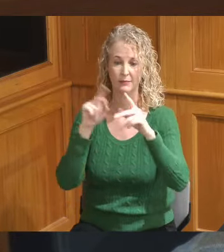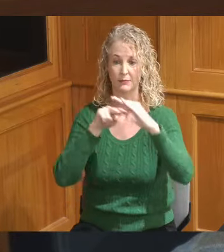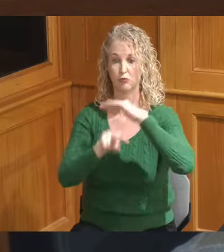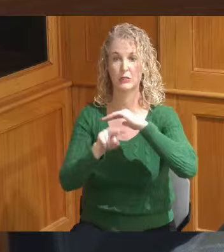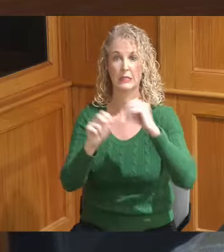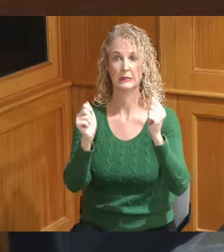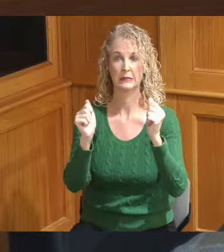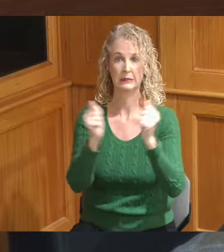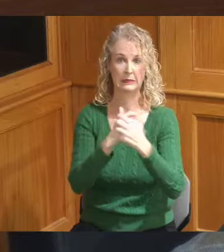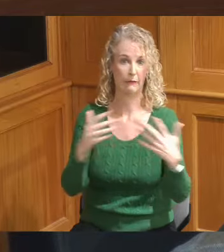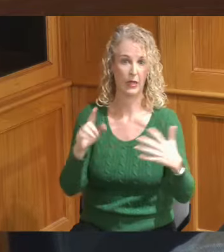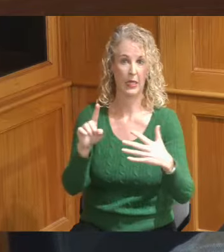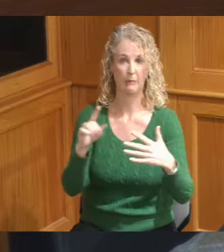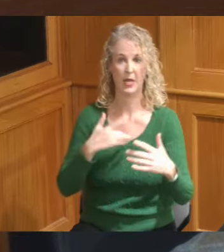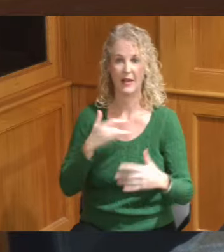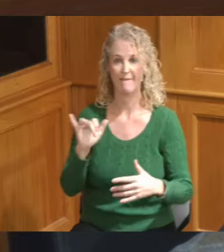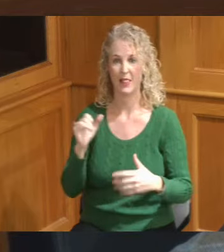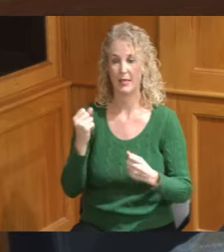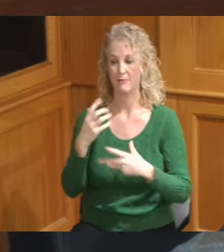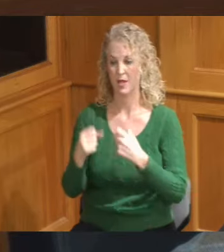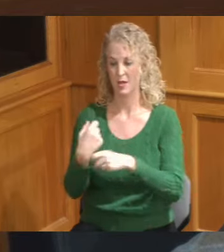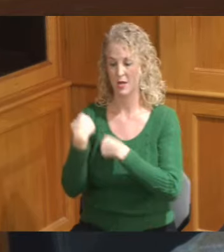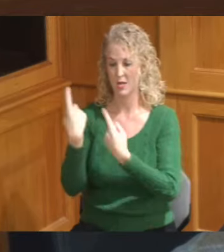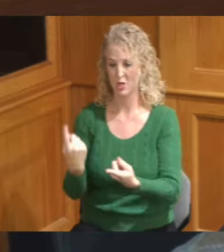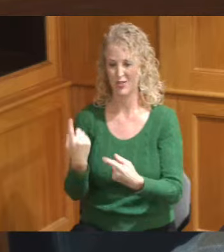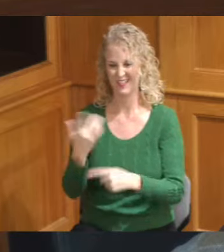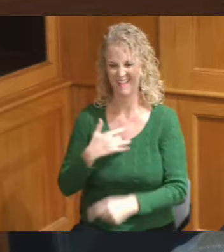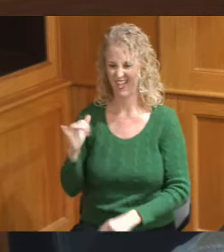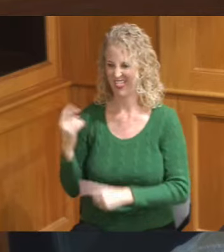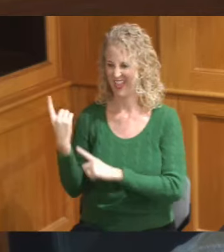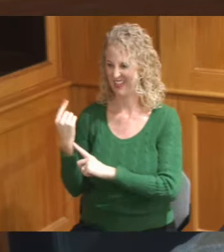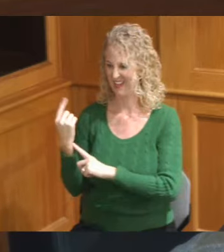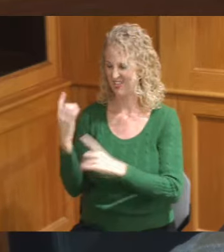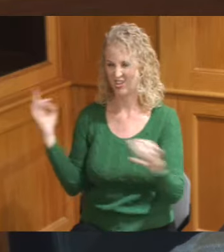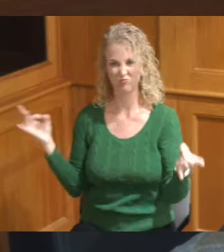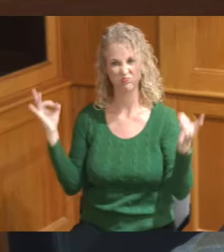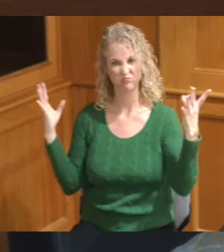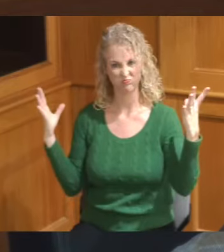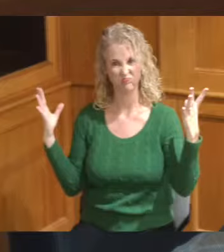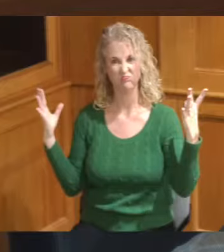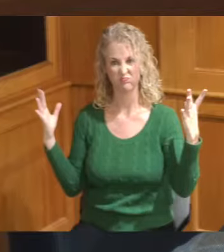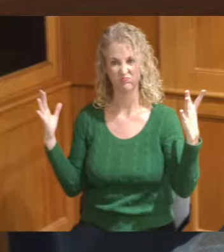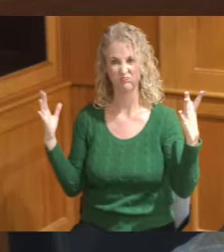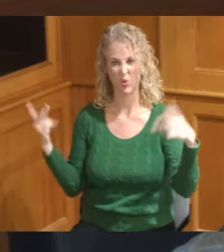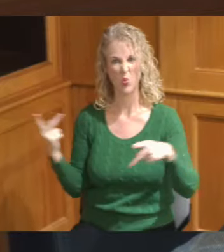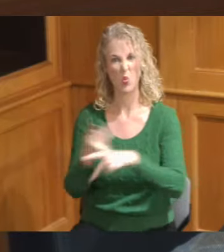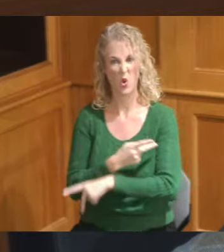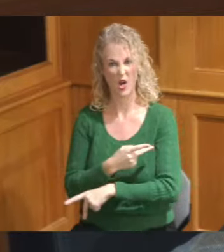of it because we've been doing it for years. It just last year was crazy and lot of extreme